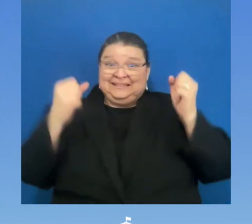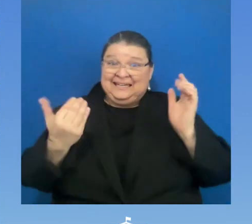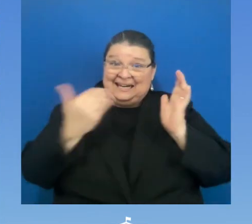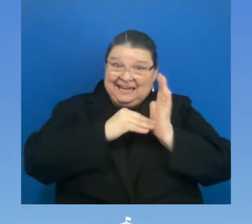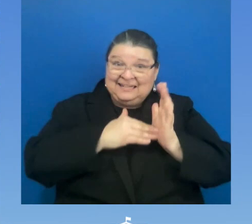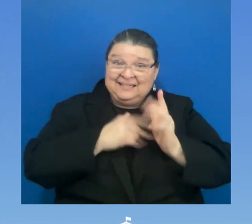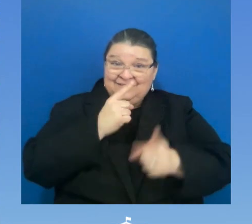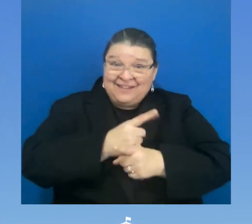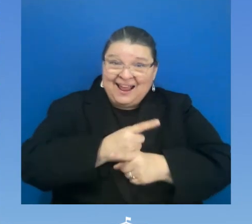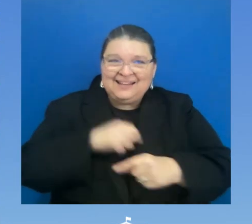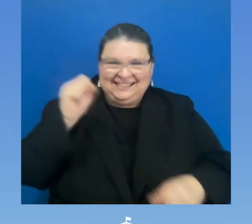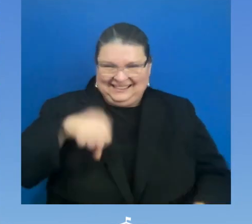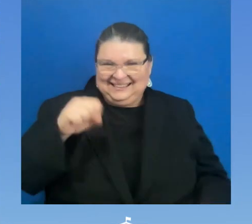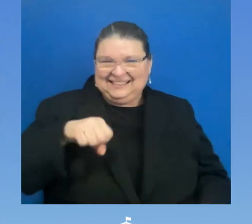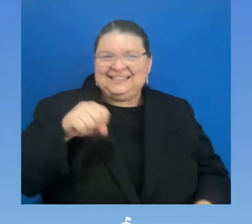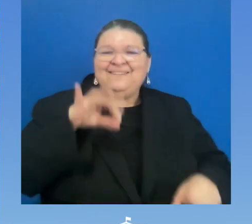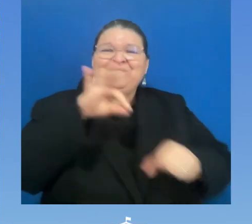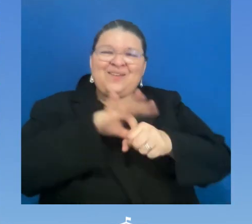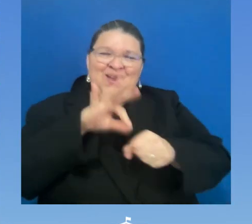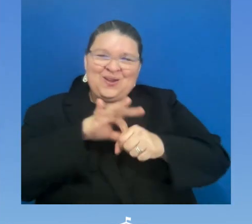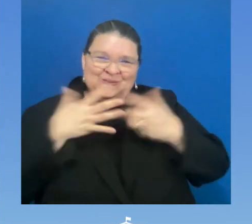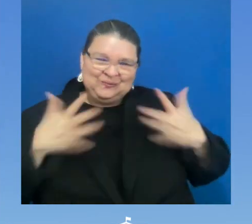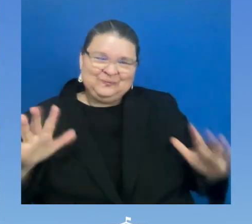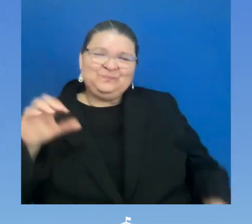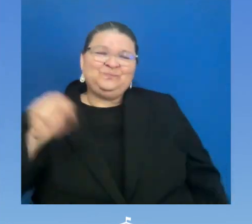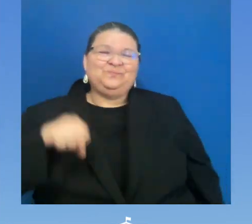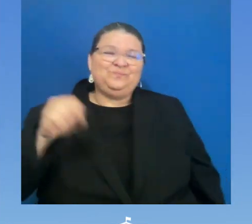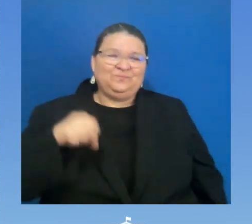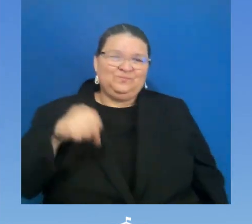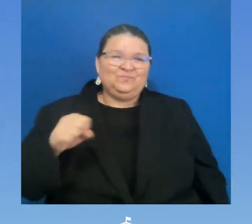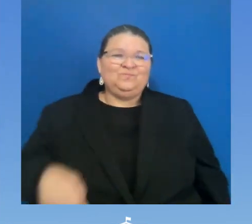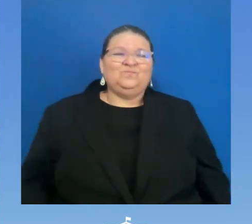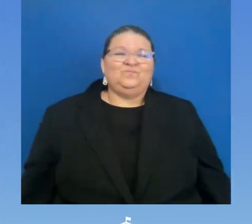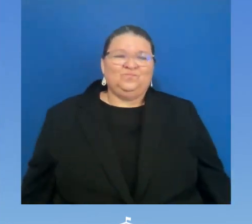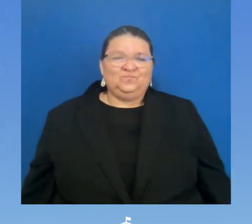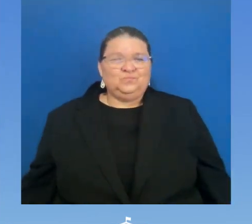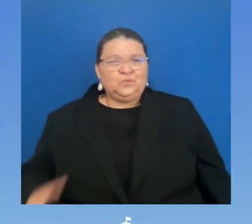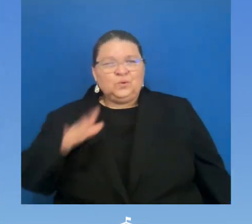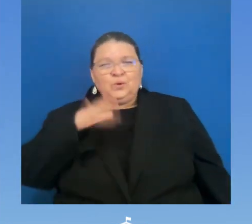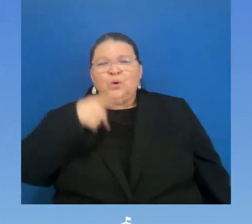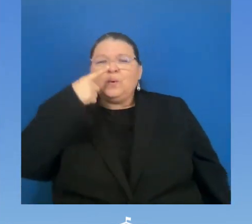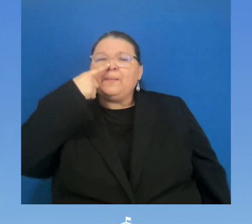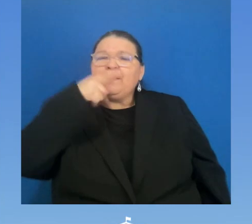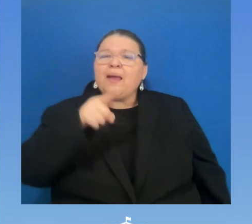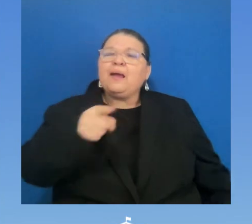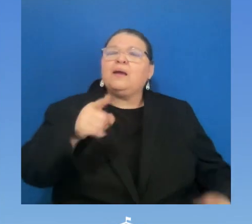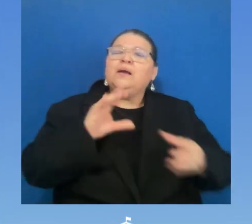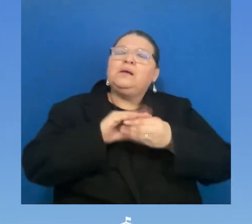you don't have to name names, but -- what were people in the inside saying